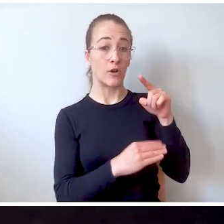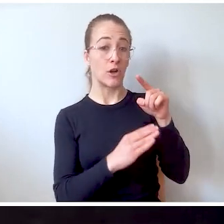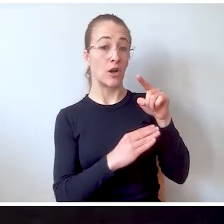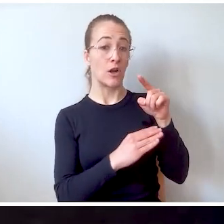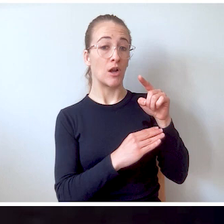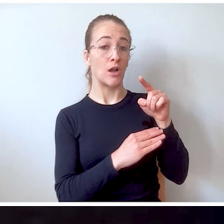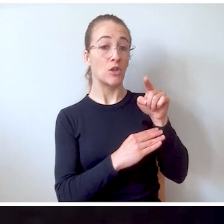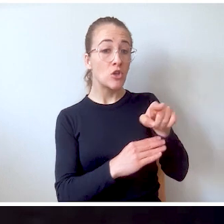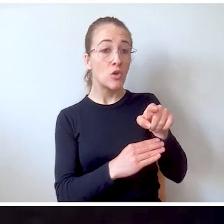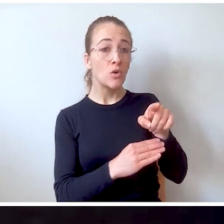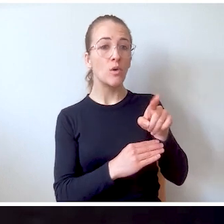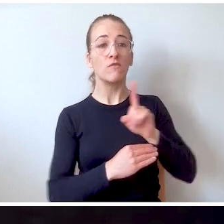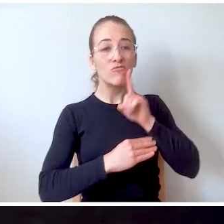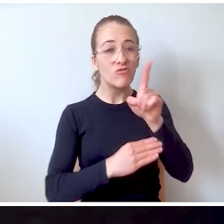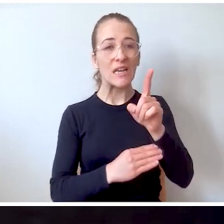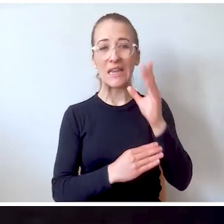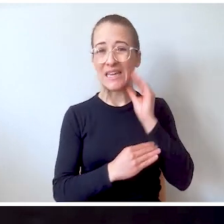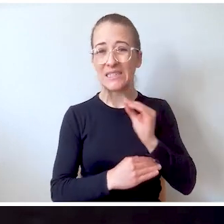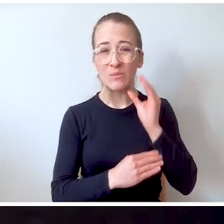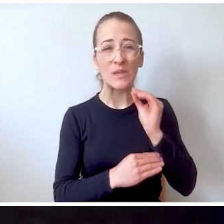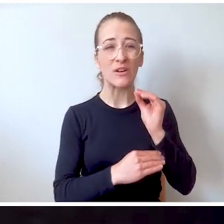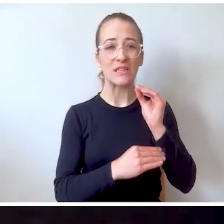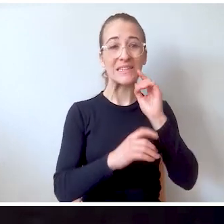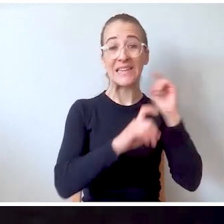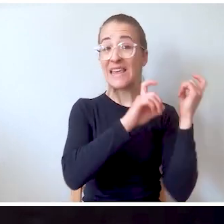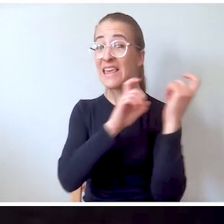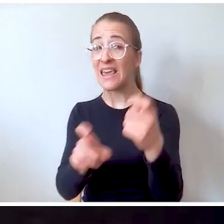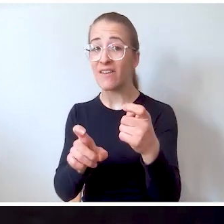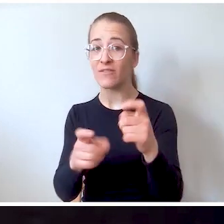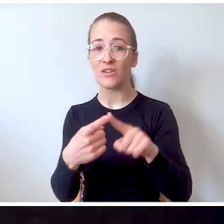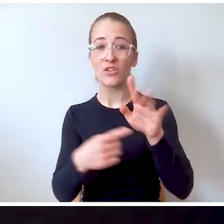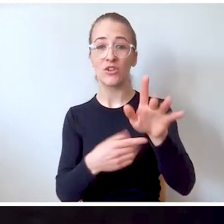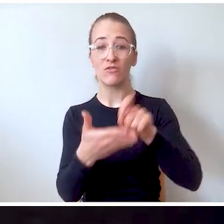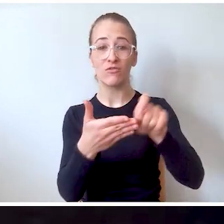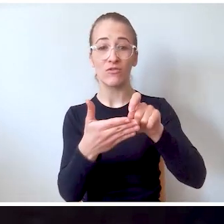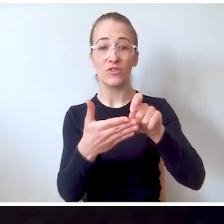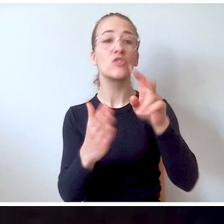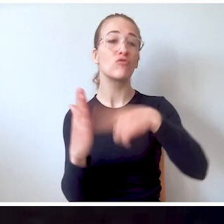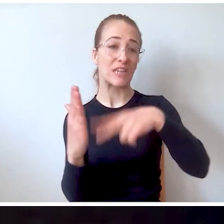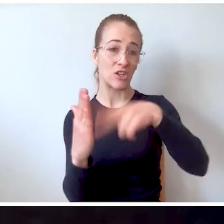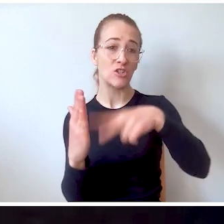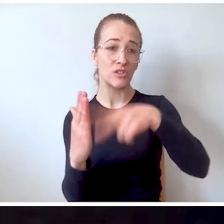for you to truly gift that experience to your writers, to your readers rather,